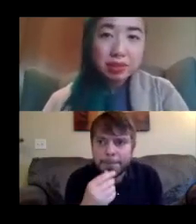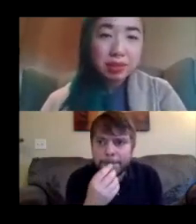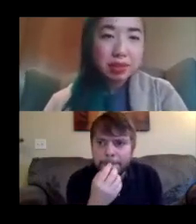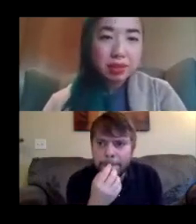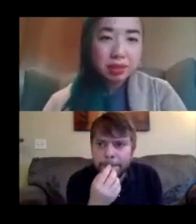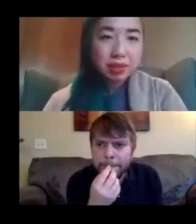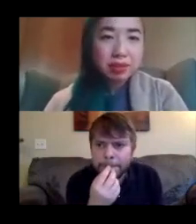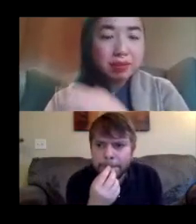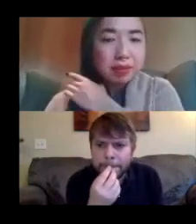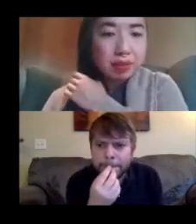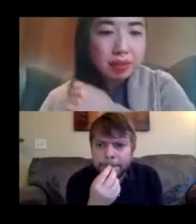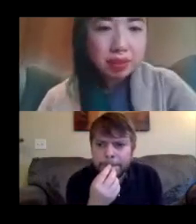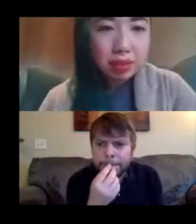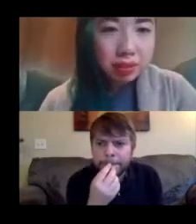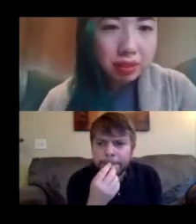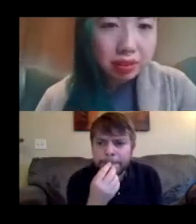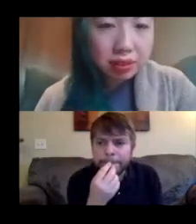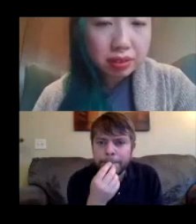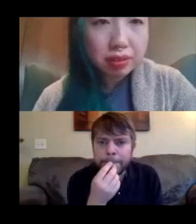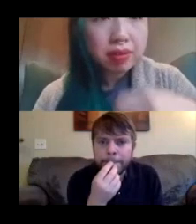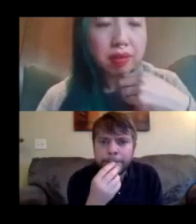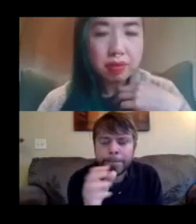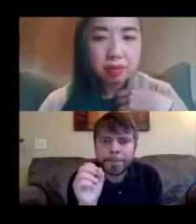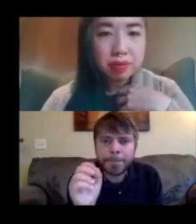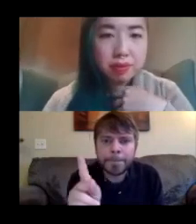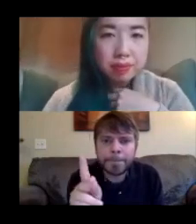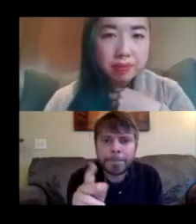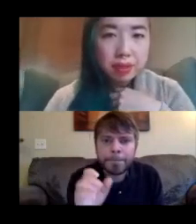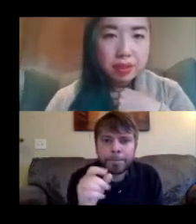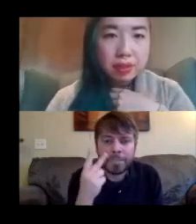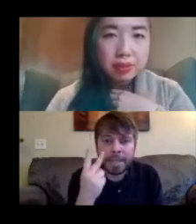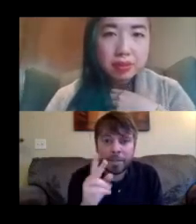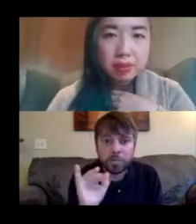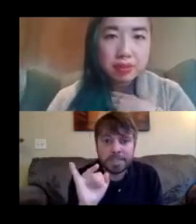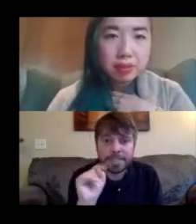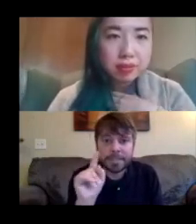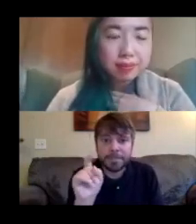Sure! Ok. Can you see it? Yes. Ok.